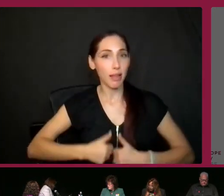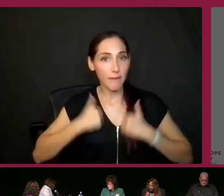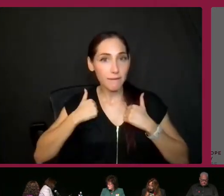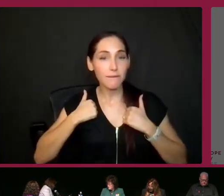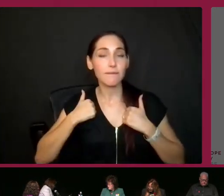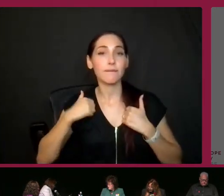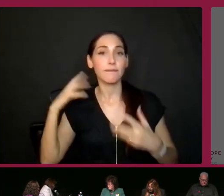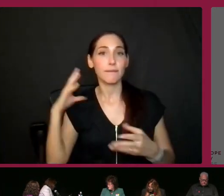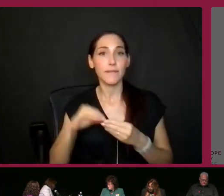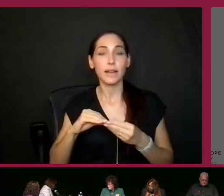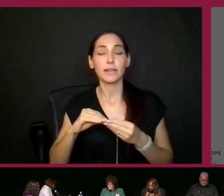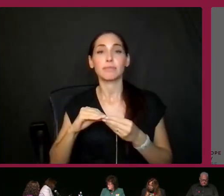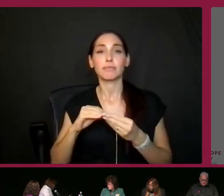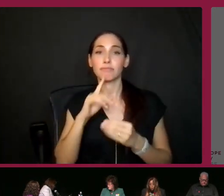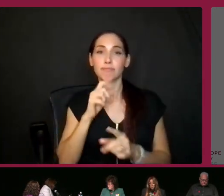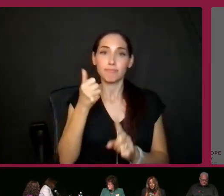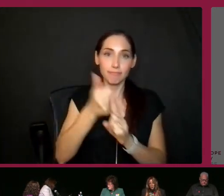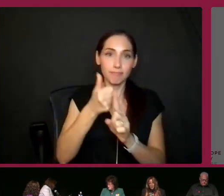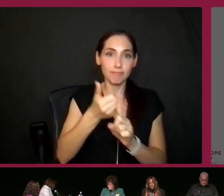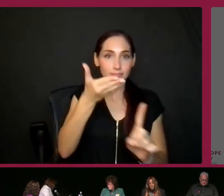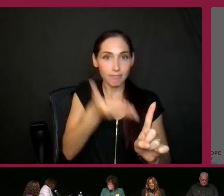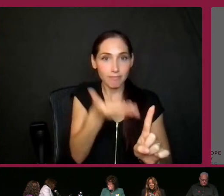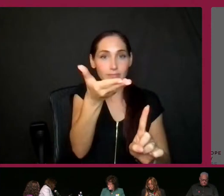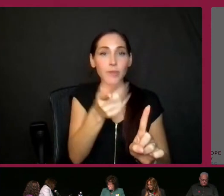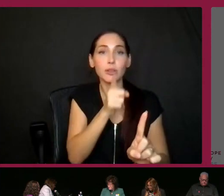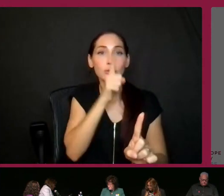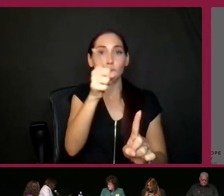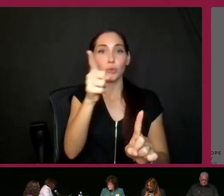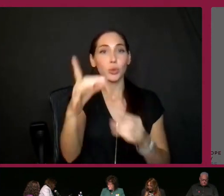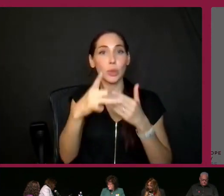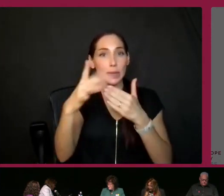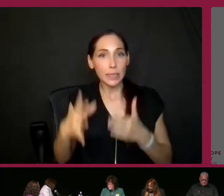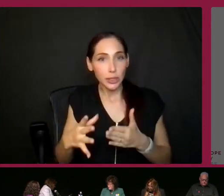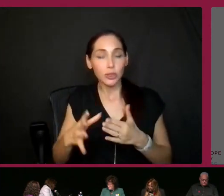the essence of a true servant leader, and